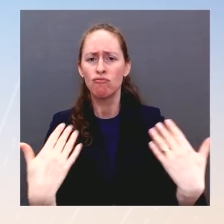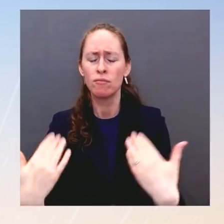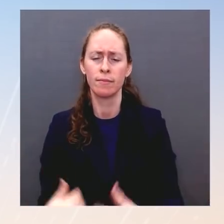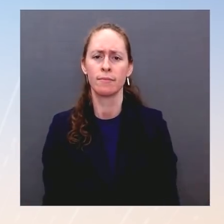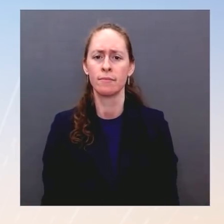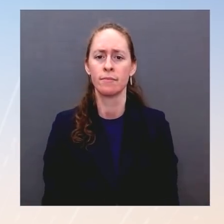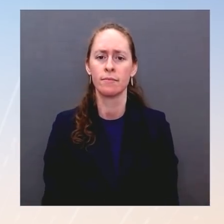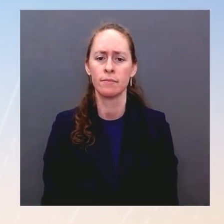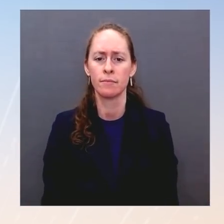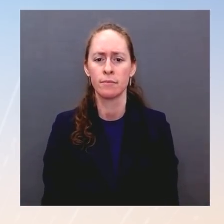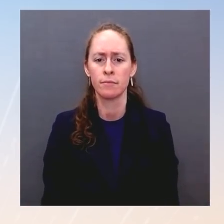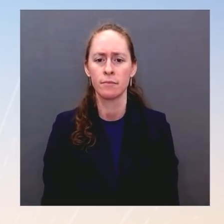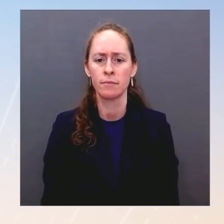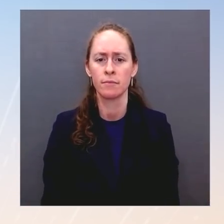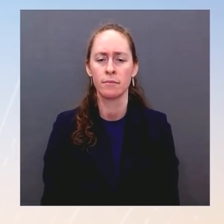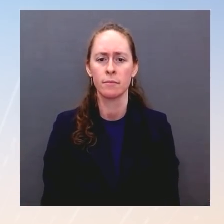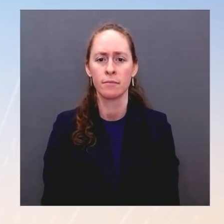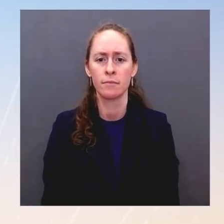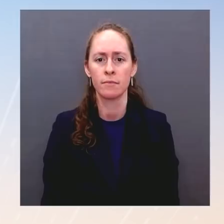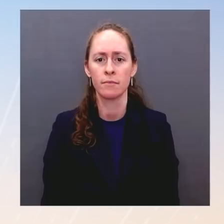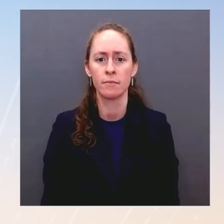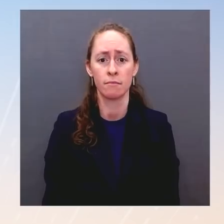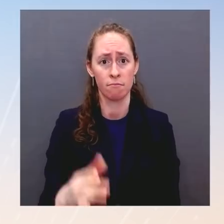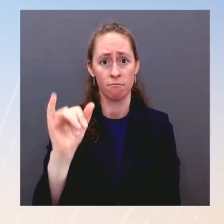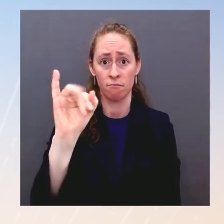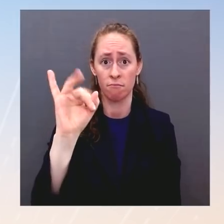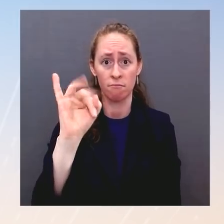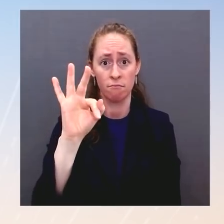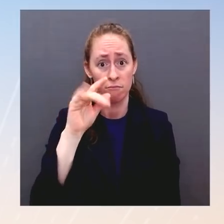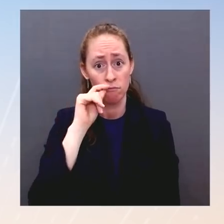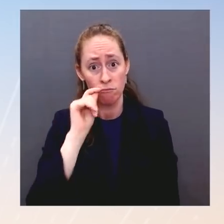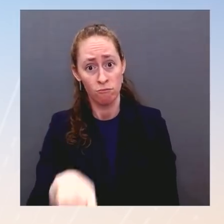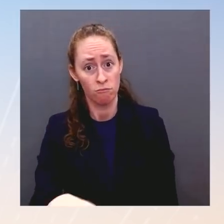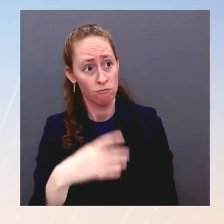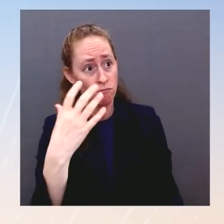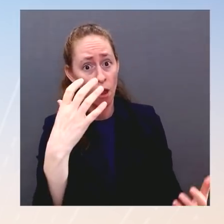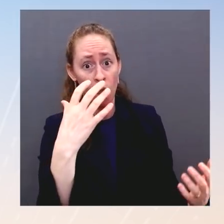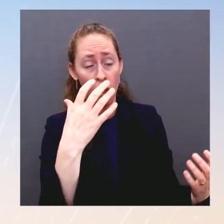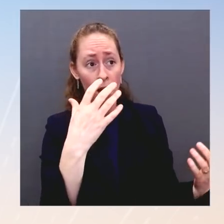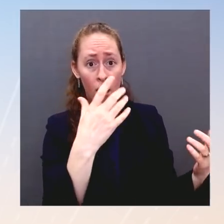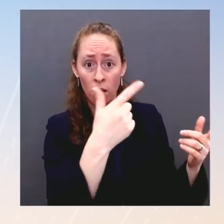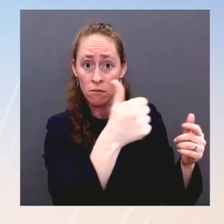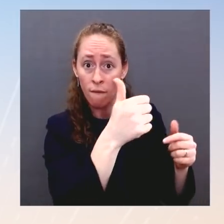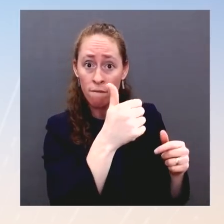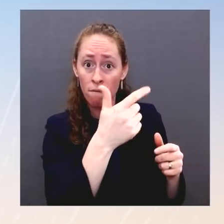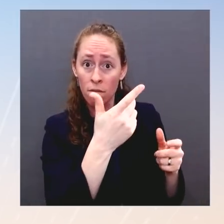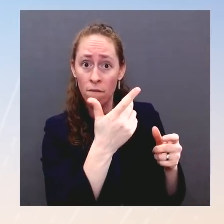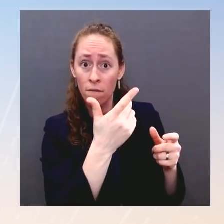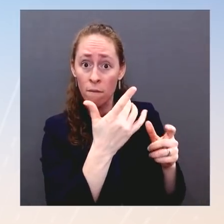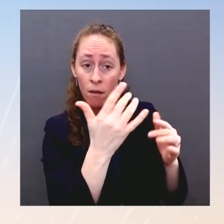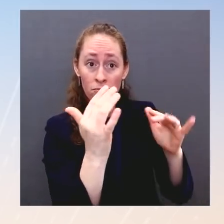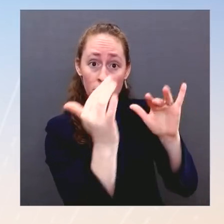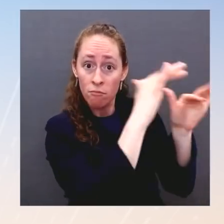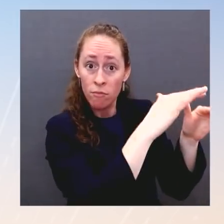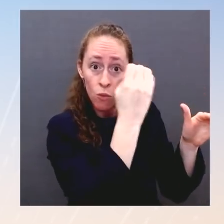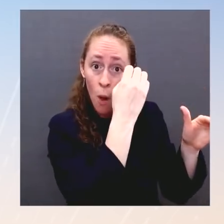we are certainly open to accepting refugees from Ukraine as well. That is our policy and our approach and certainly what we will continue to implement.